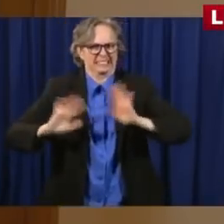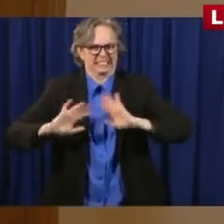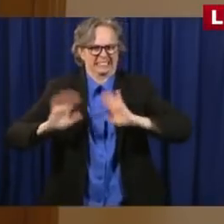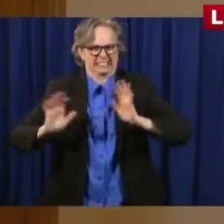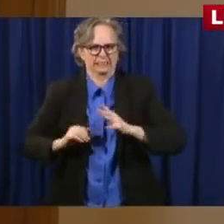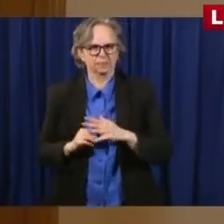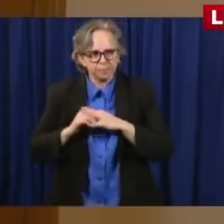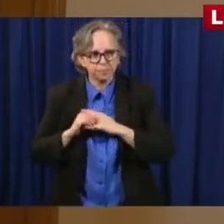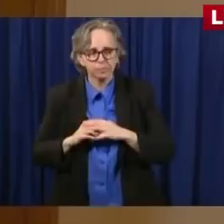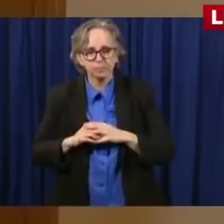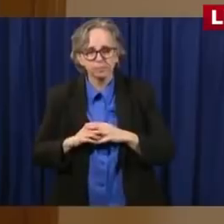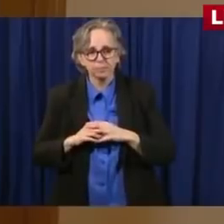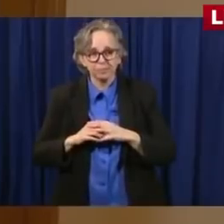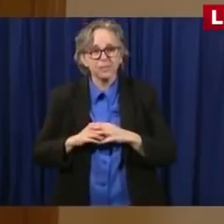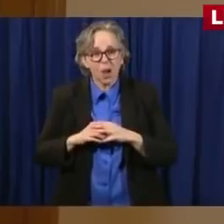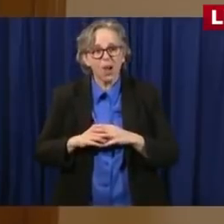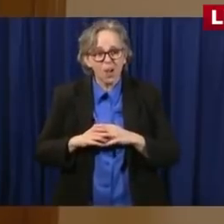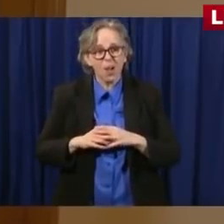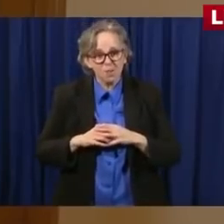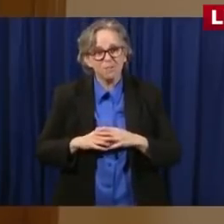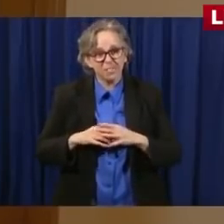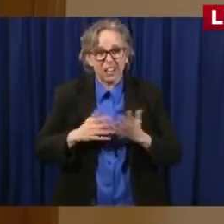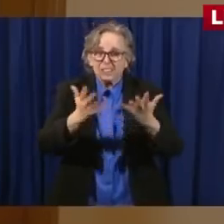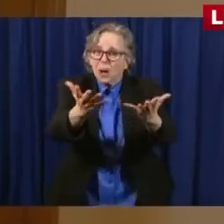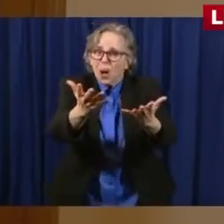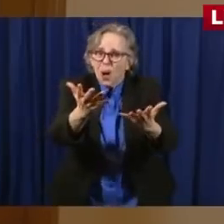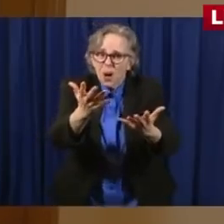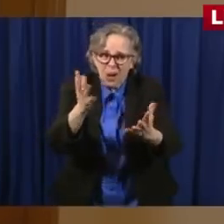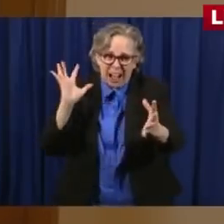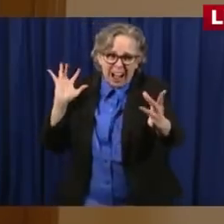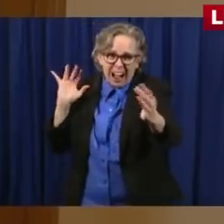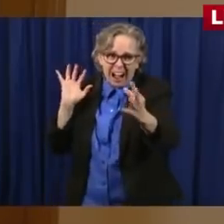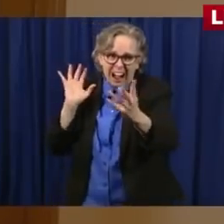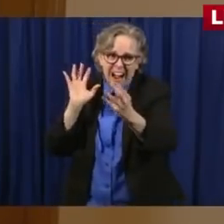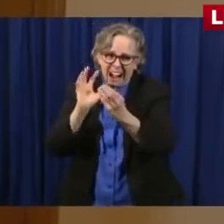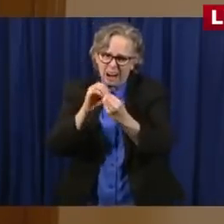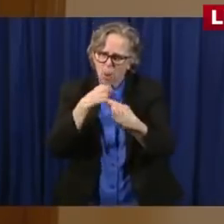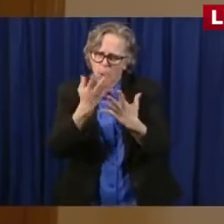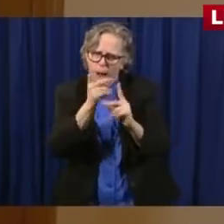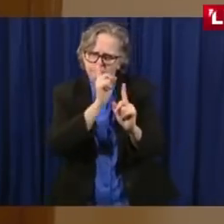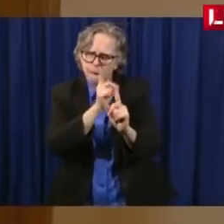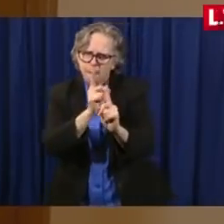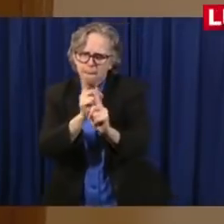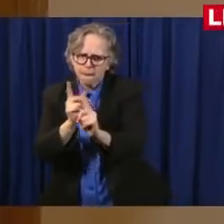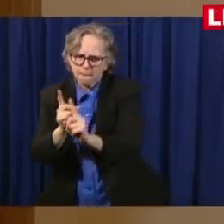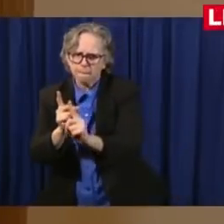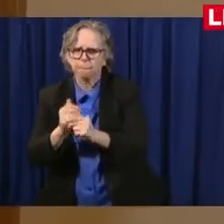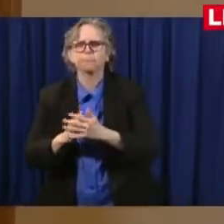WE HAVE TO STAY THERE.